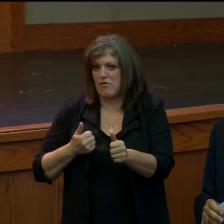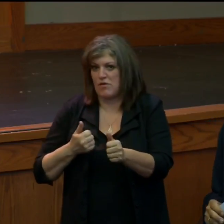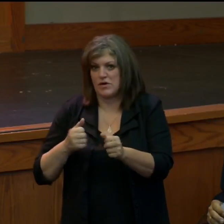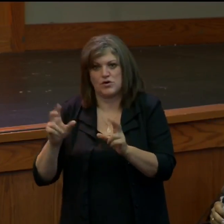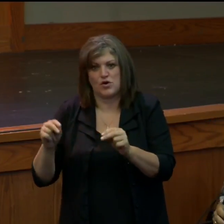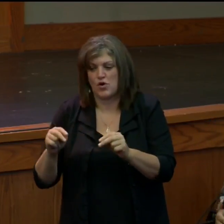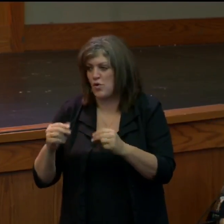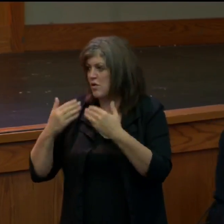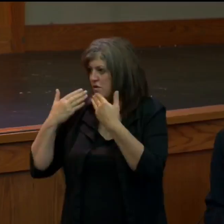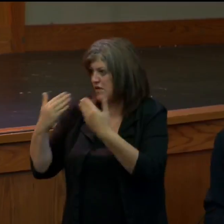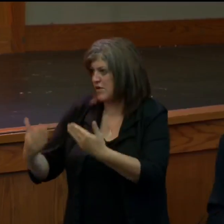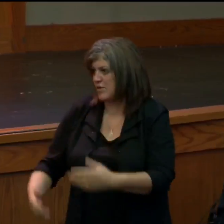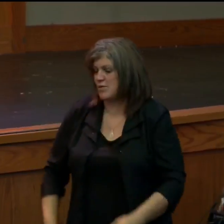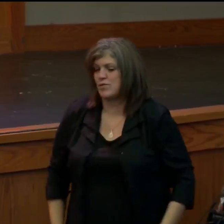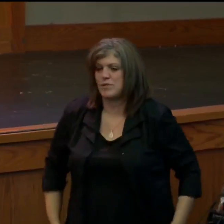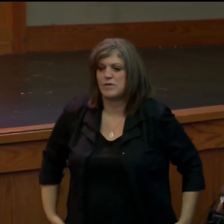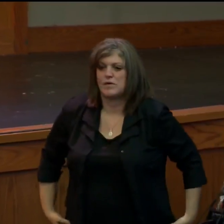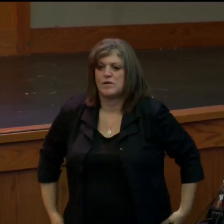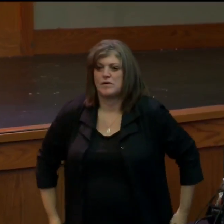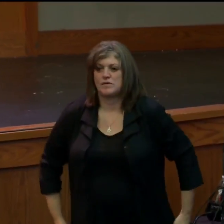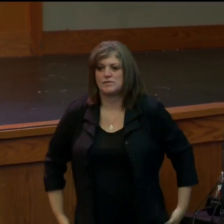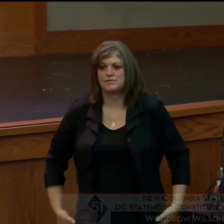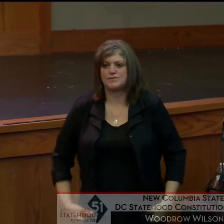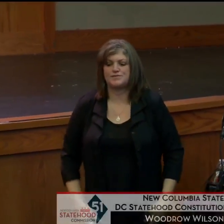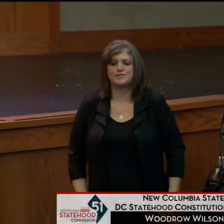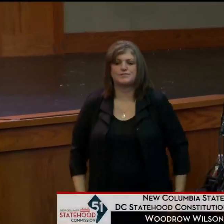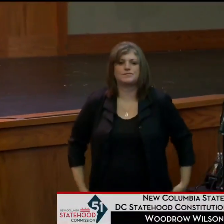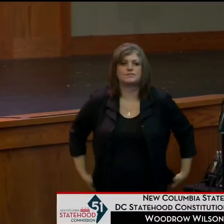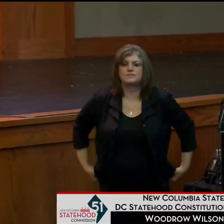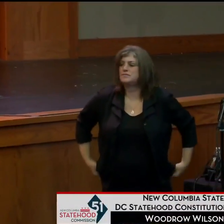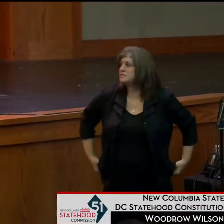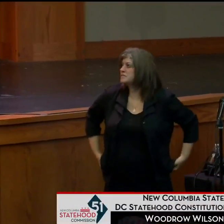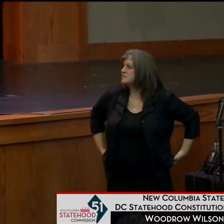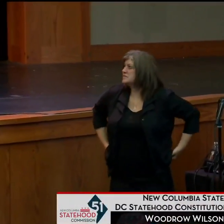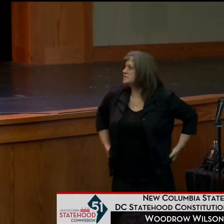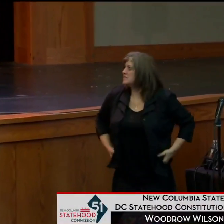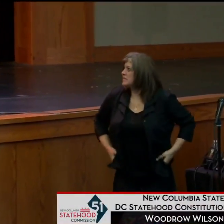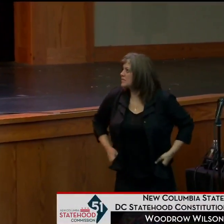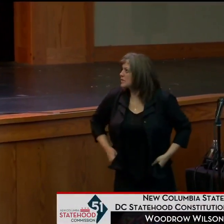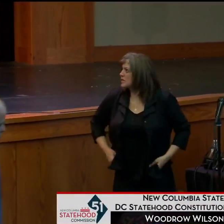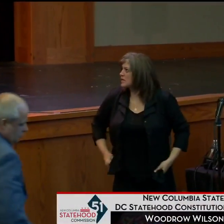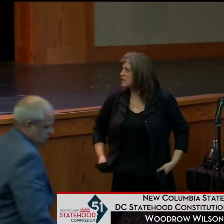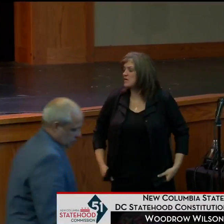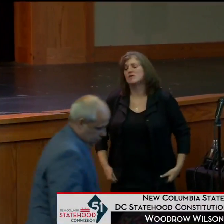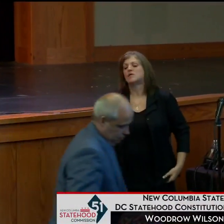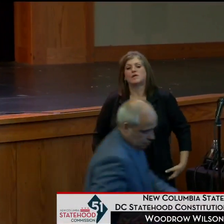THANK YOU VERY MUCH. OUR NEXT DELEGATE SPEAKER MAY HAVE A NEW TITLE SOON BUT,